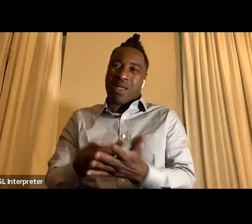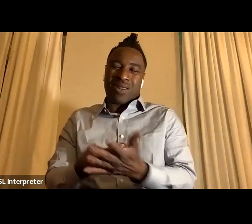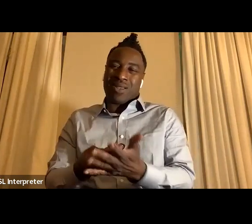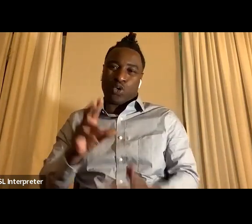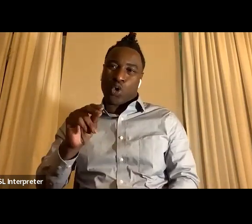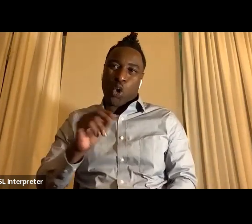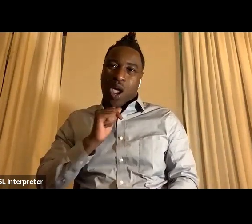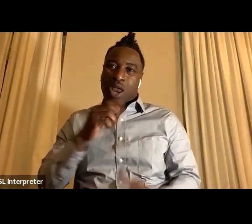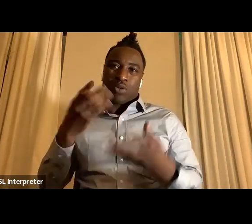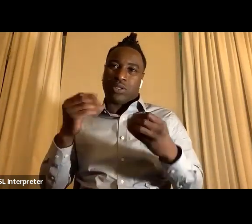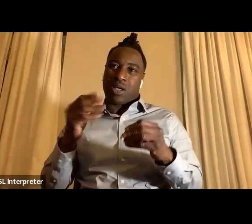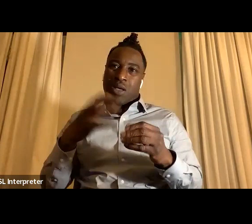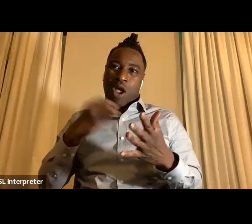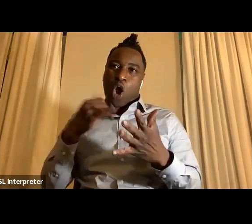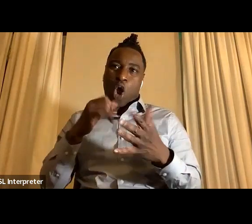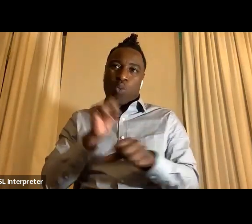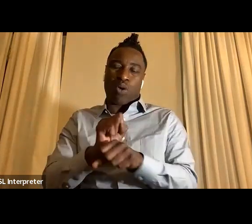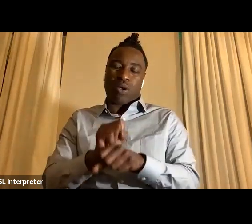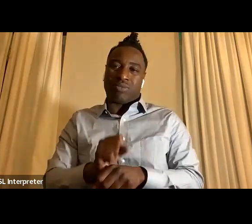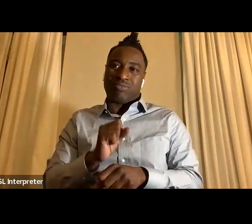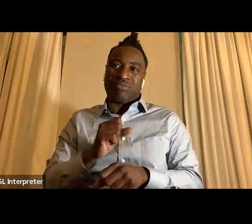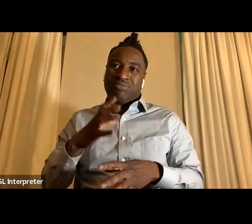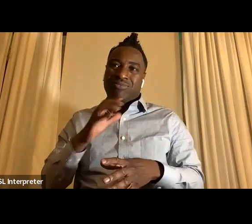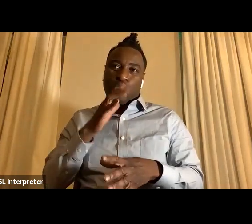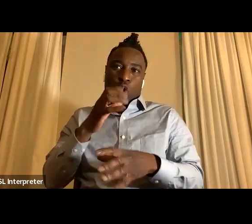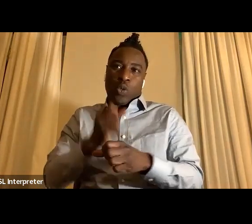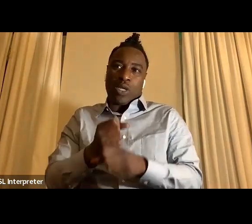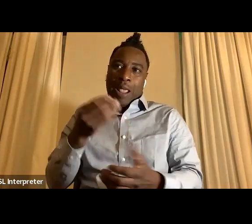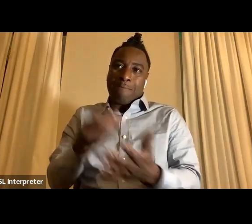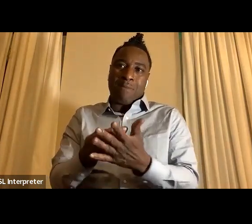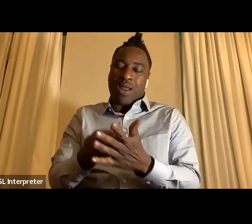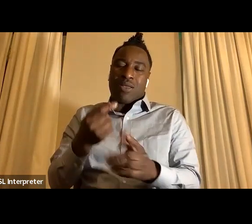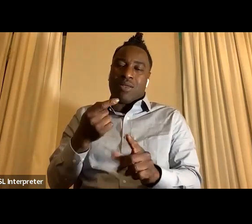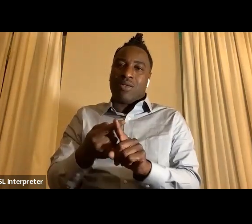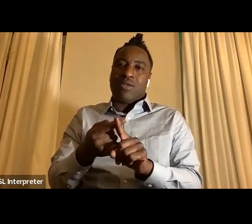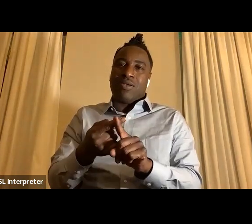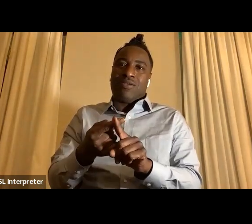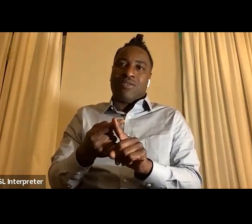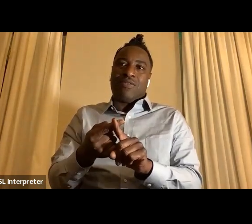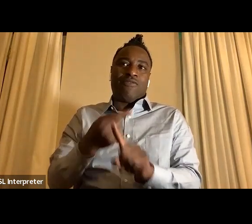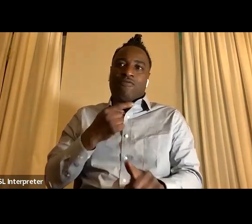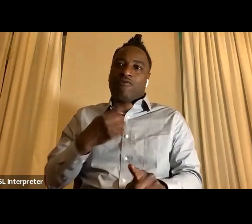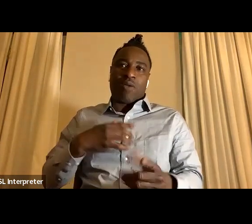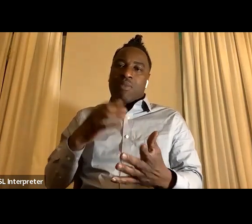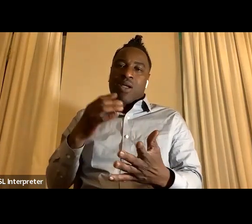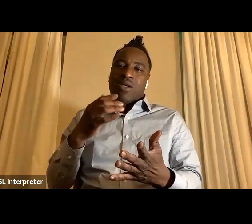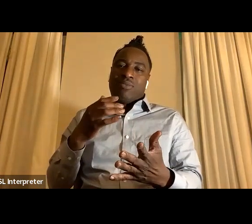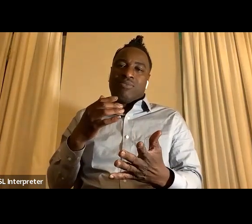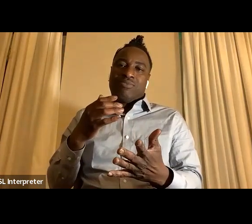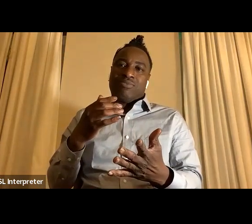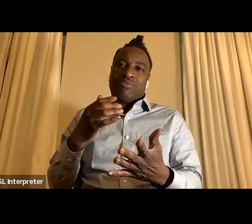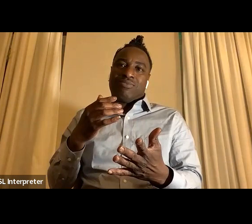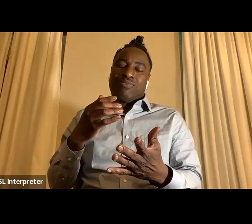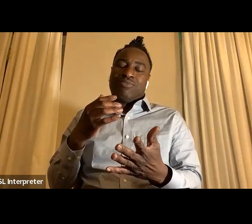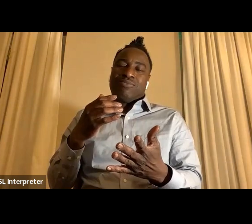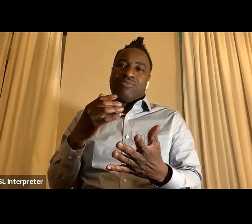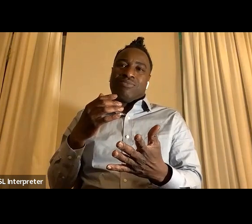I don't get like money from a lot of the things I paint. And because I'm not I'm not sure